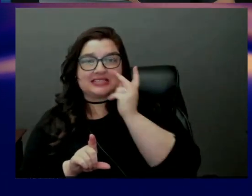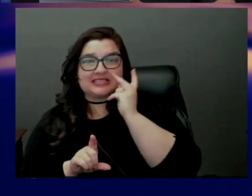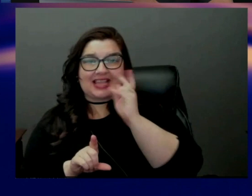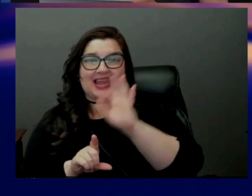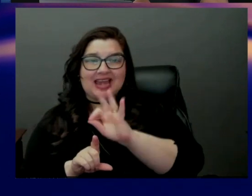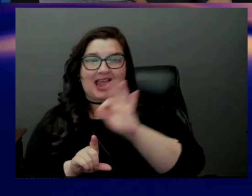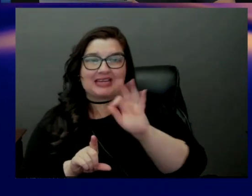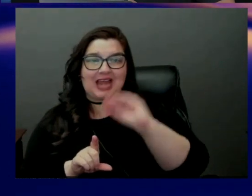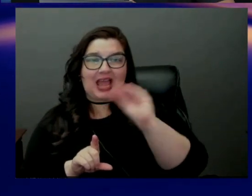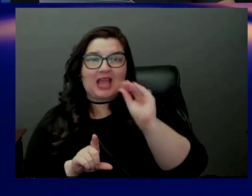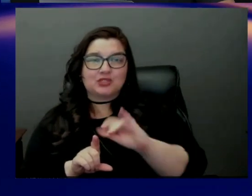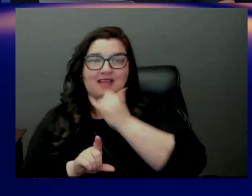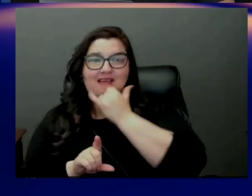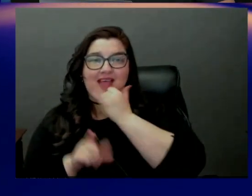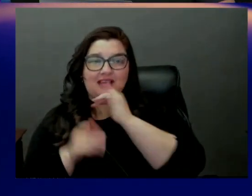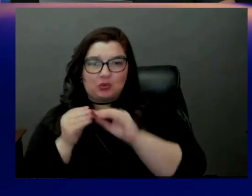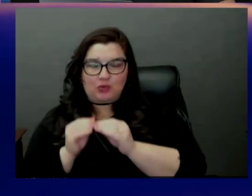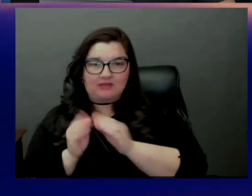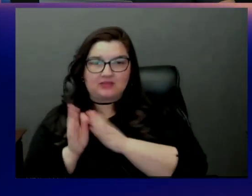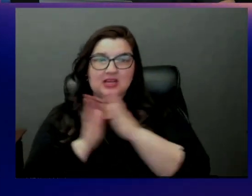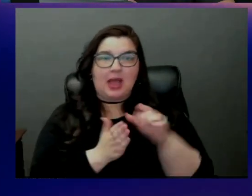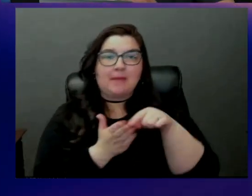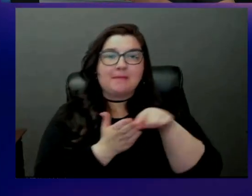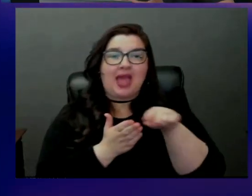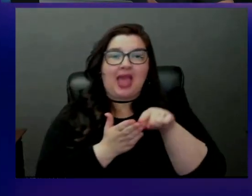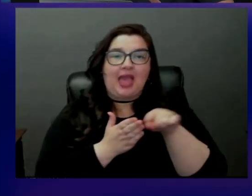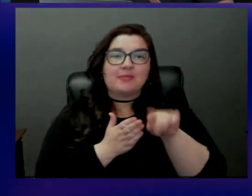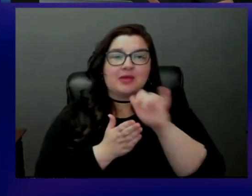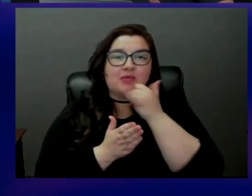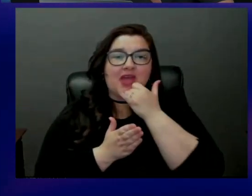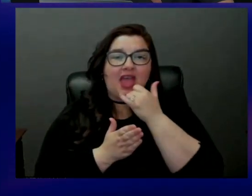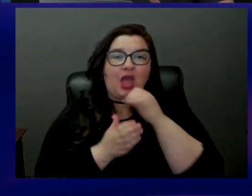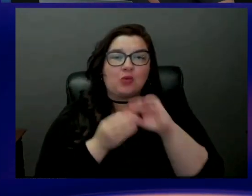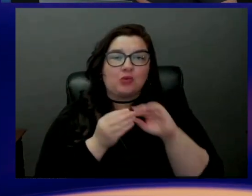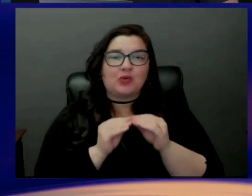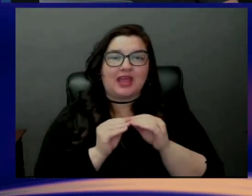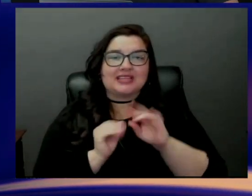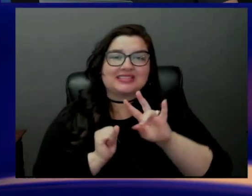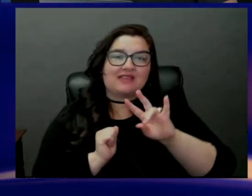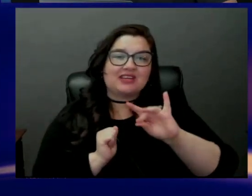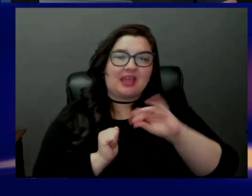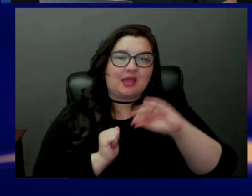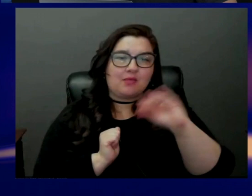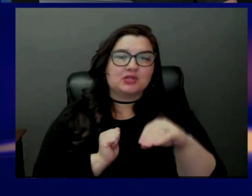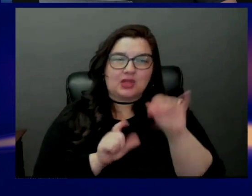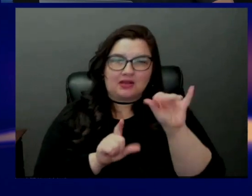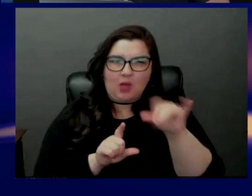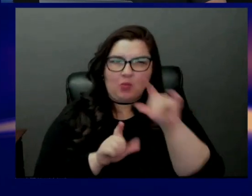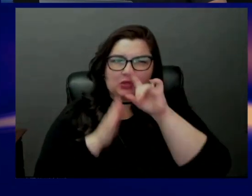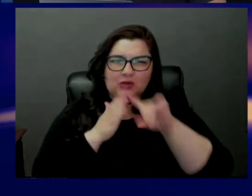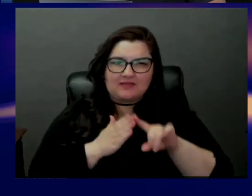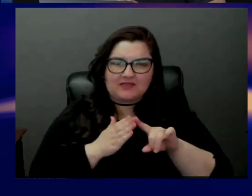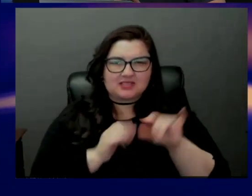But the payment group has this 78% error rate associated with it. So that's something that I want to be able to investigate. [Suman] But this is very insightful, right?